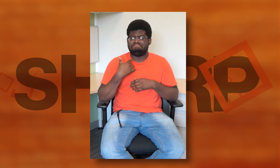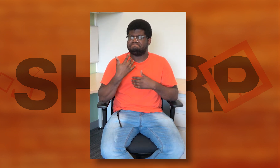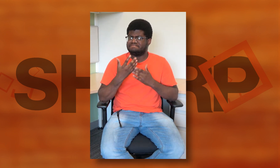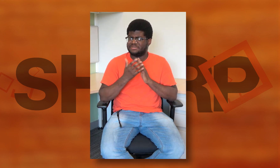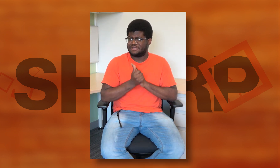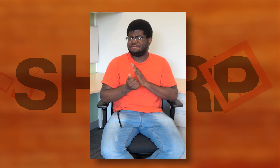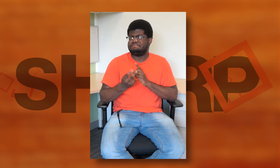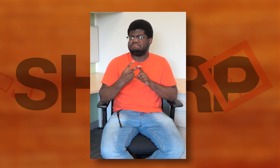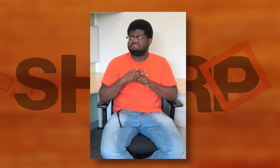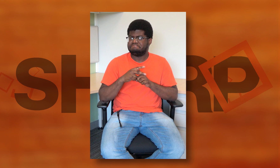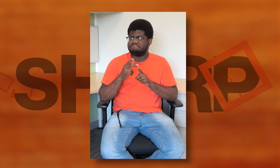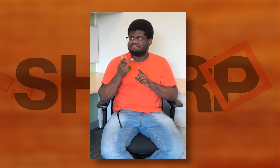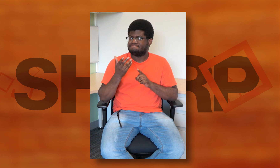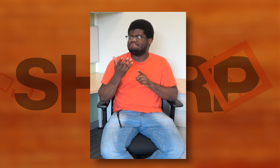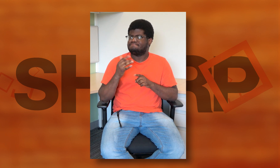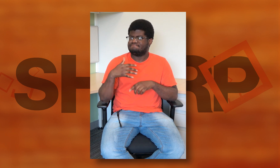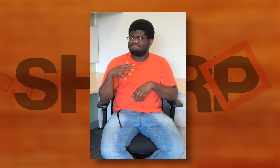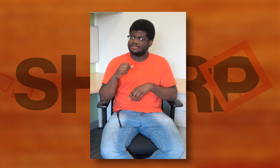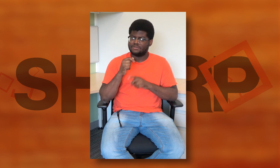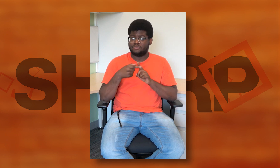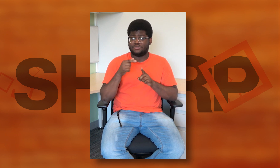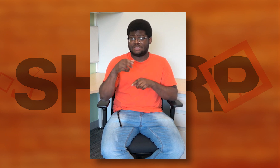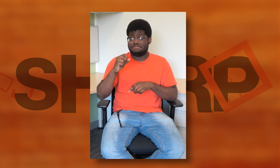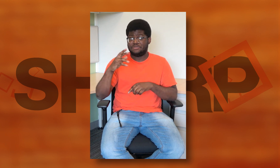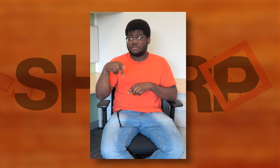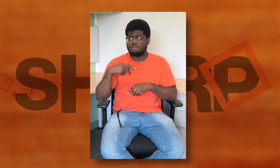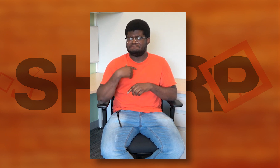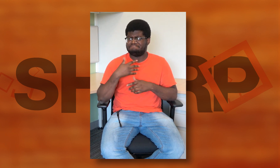Adedotun: My greatest takeaway from the SHARP program was the opportunity